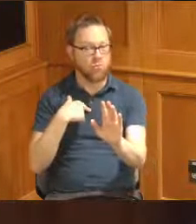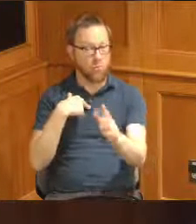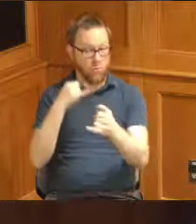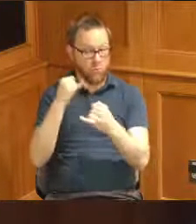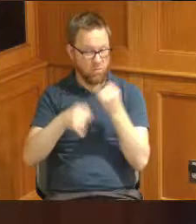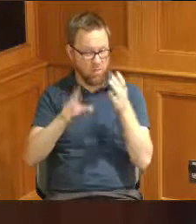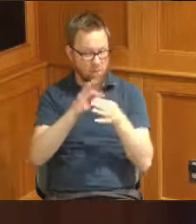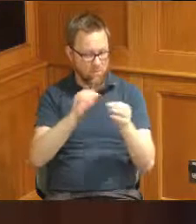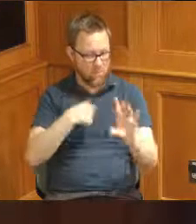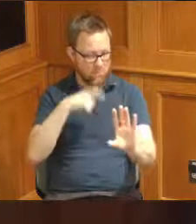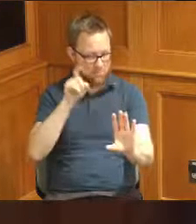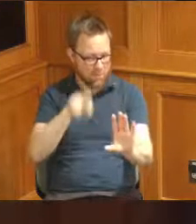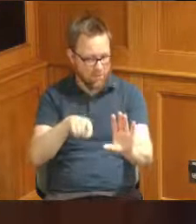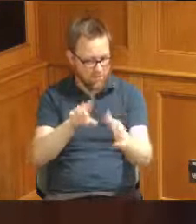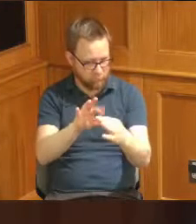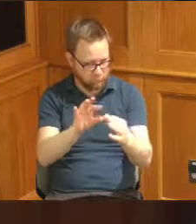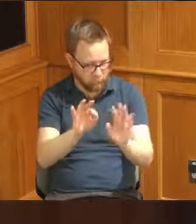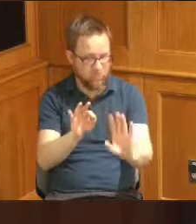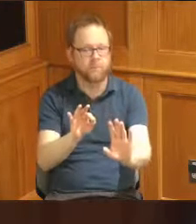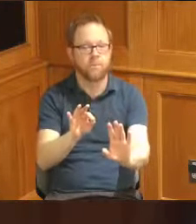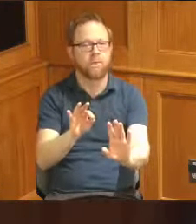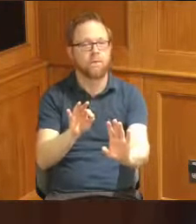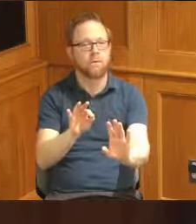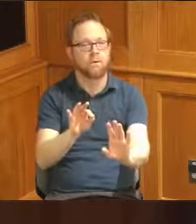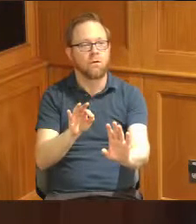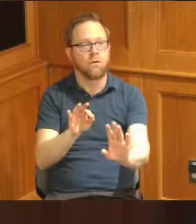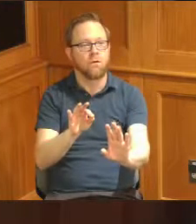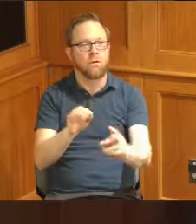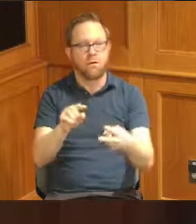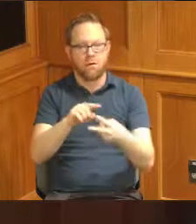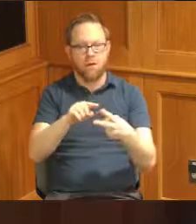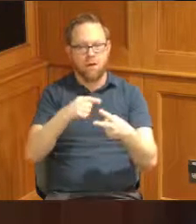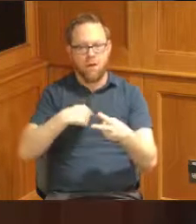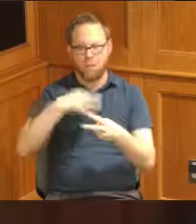it's we've been going here for a minute two things one I live two blocks from Purcell Marion they're